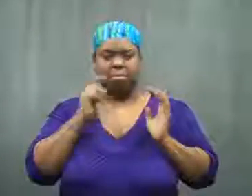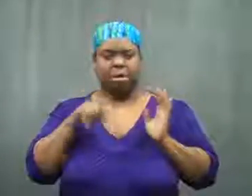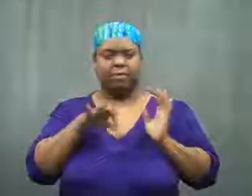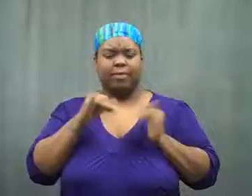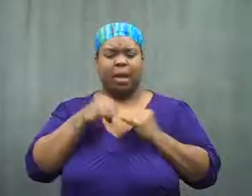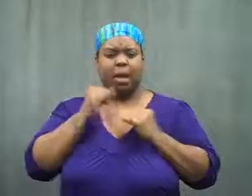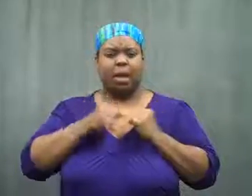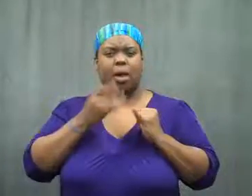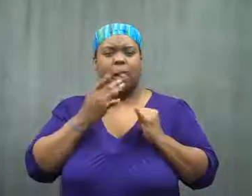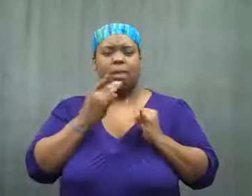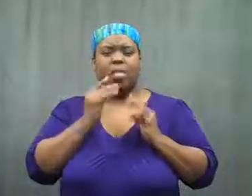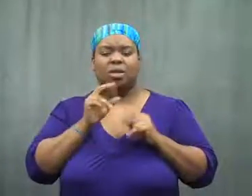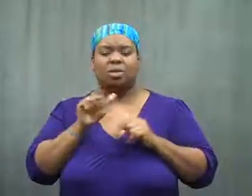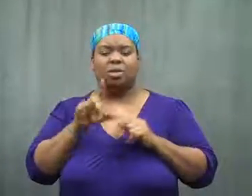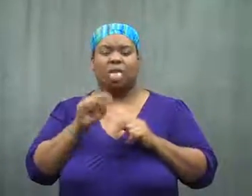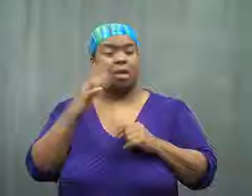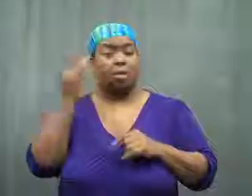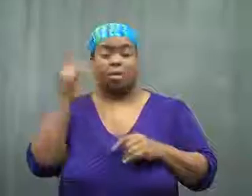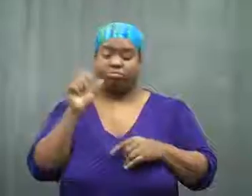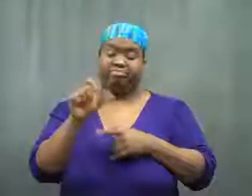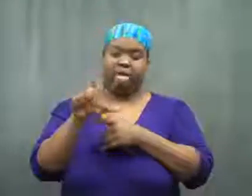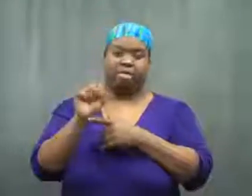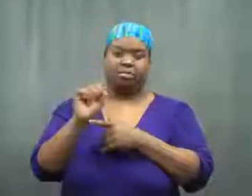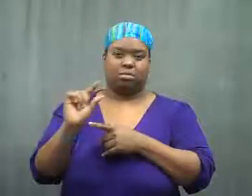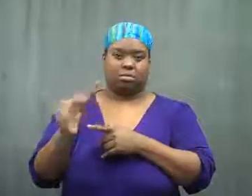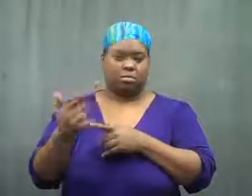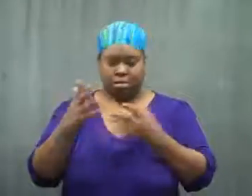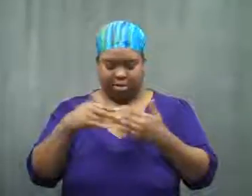I had to save my fries for last for the salt. I was bonkers over salt.